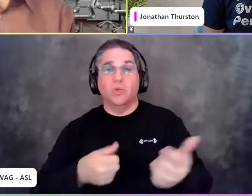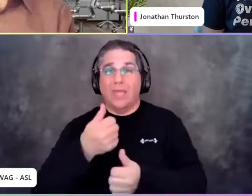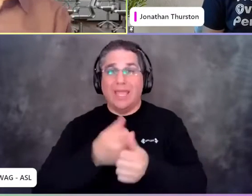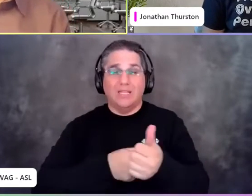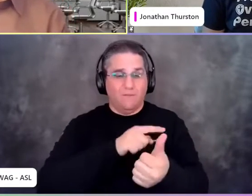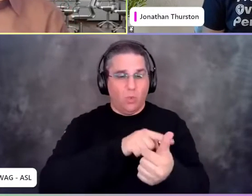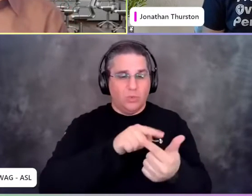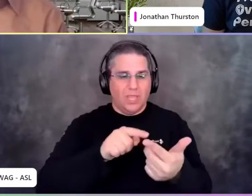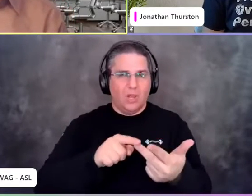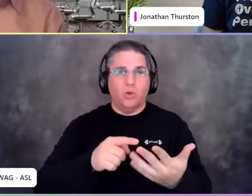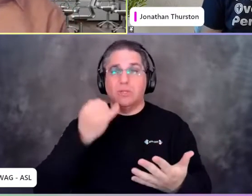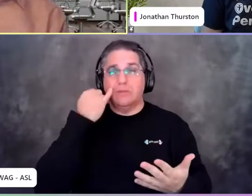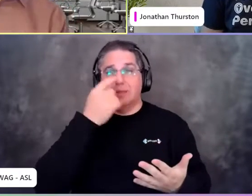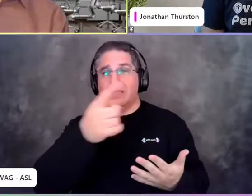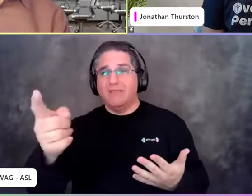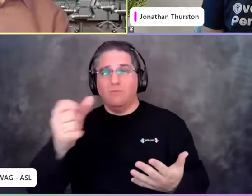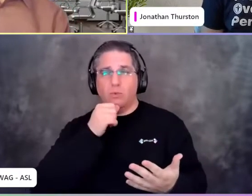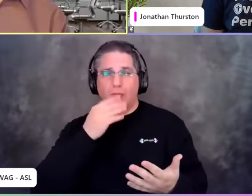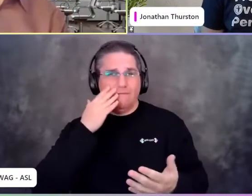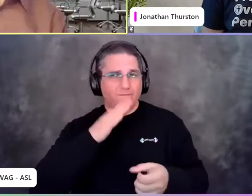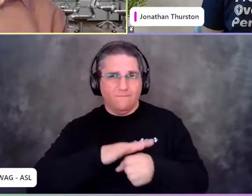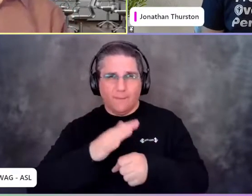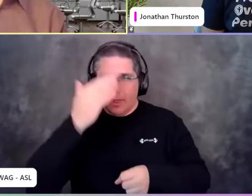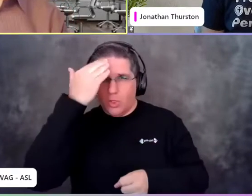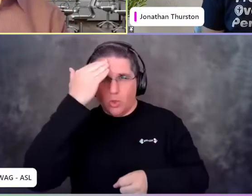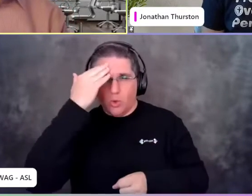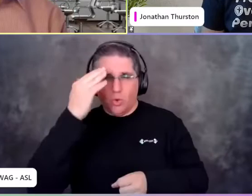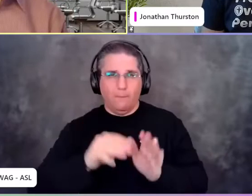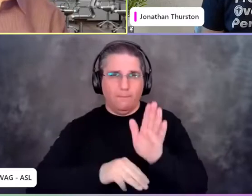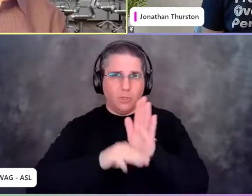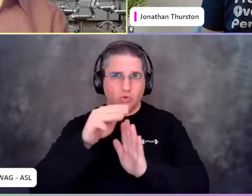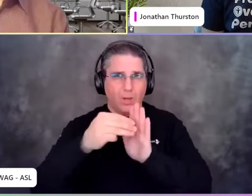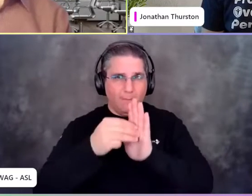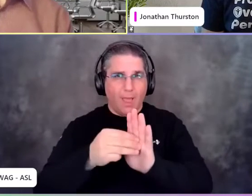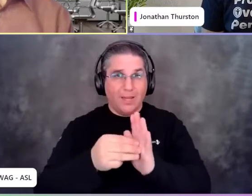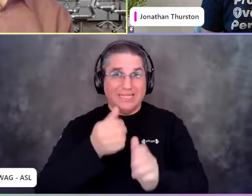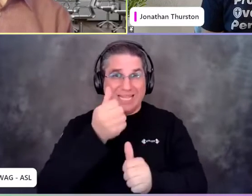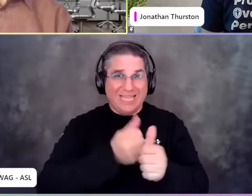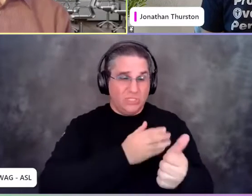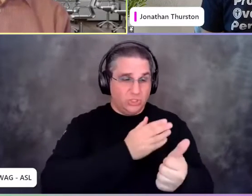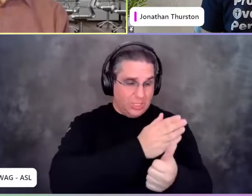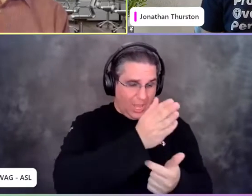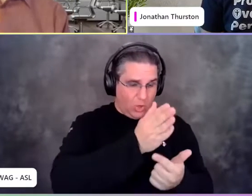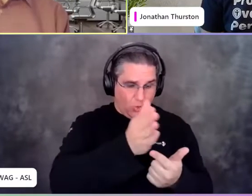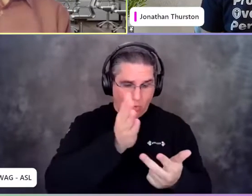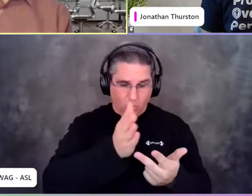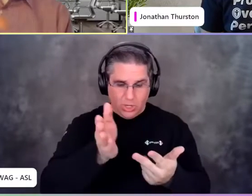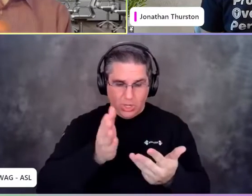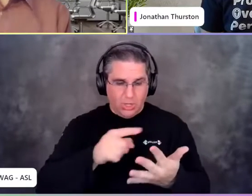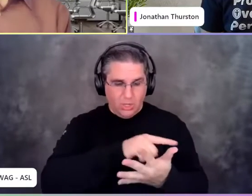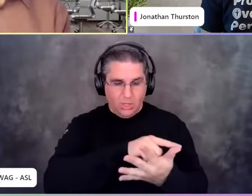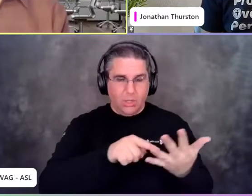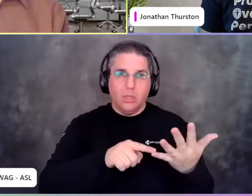lifecycle cycle . [JAMES] These categories come up for people who aren't familiar with maturity models.